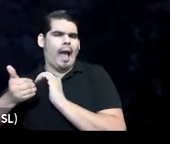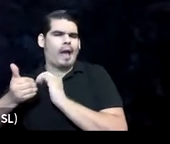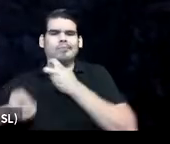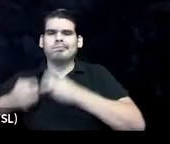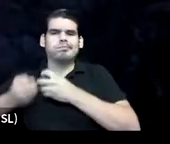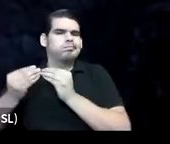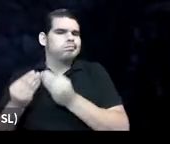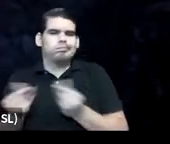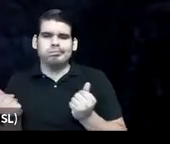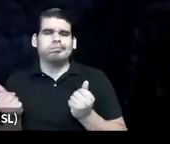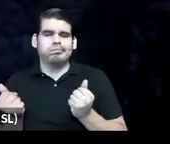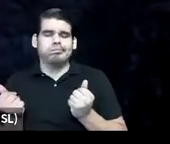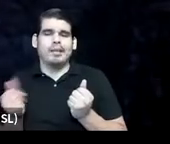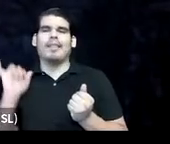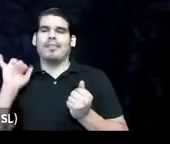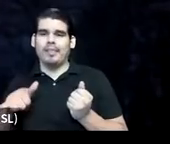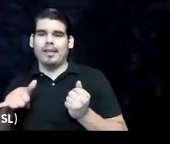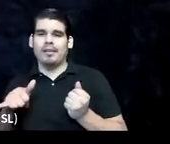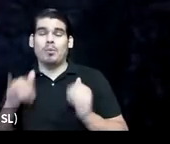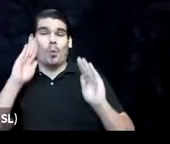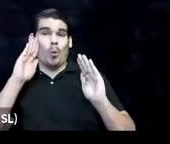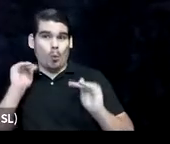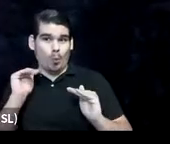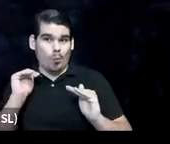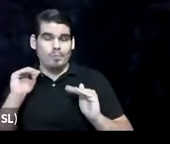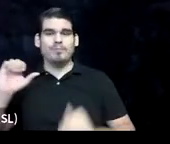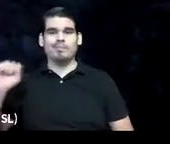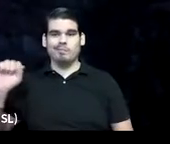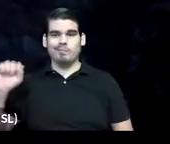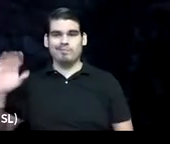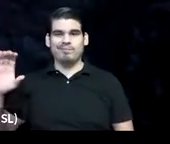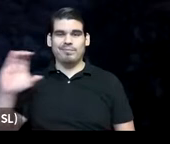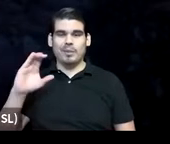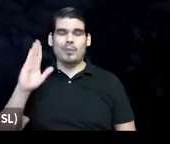Beyond kind of utilizing these resolves to determine how you're going to address these you're going to really